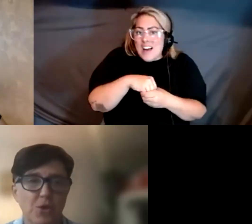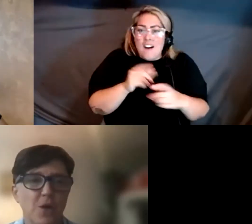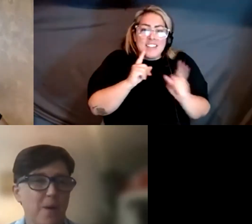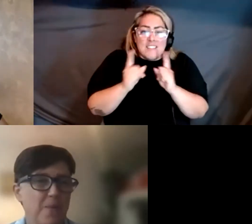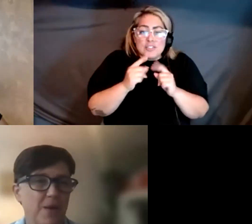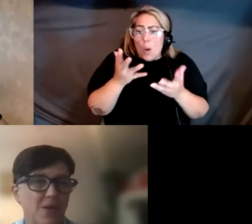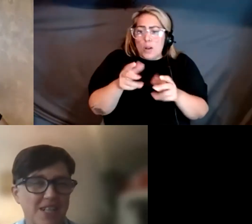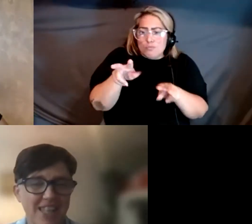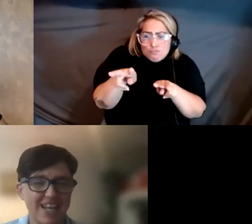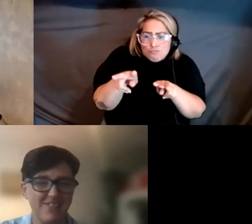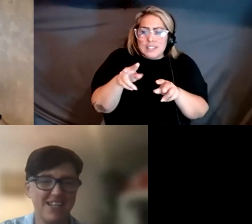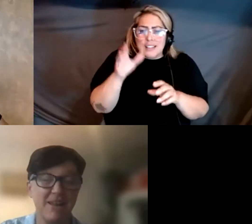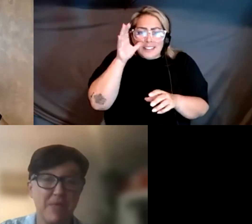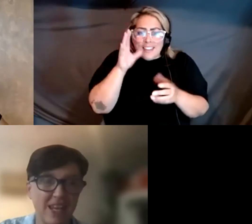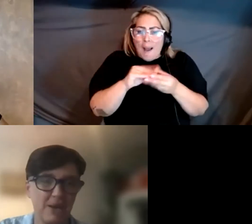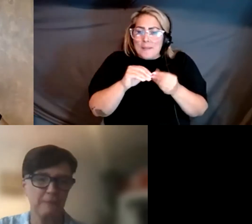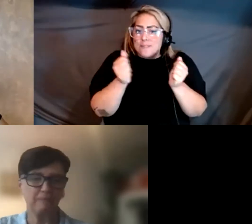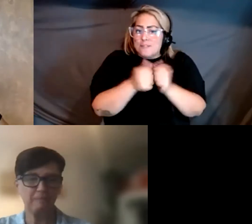so I will stick with that today. But thank you.